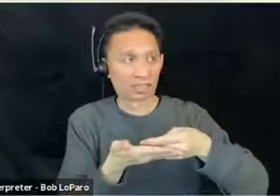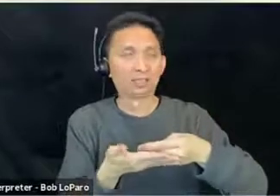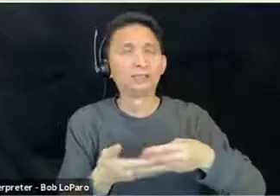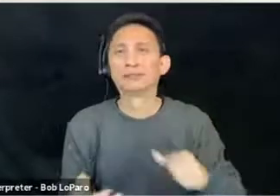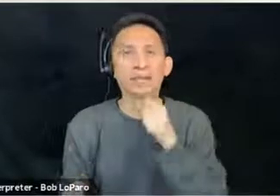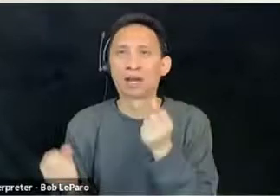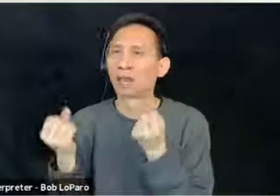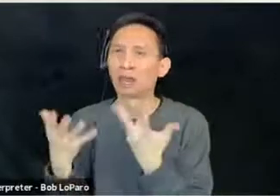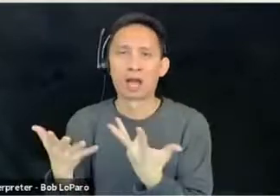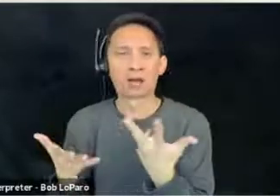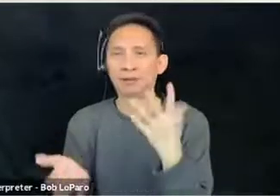for rare disease.